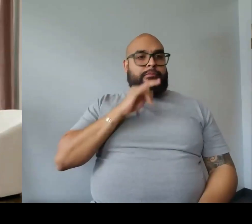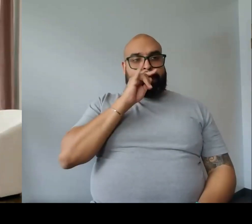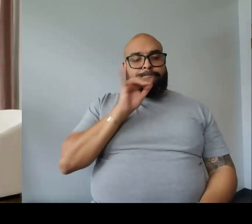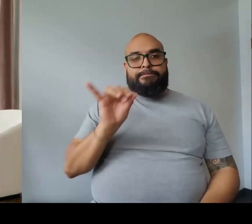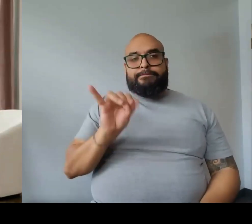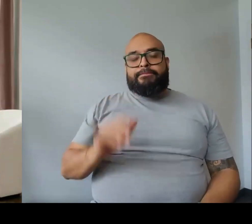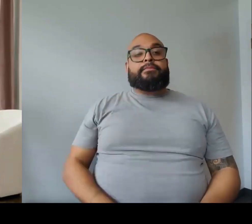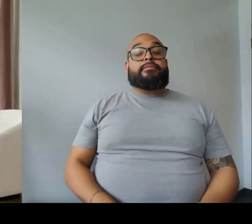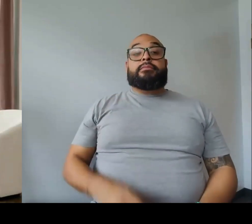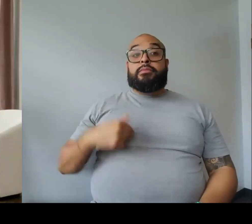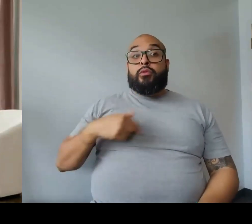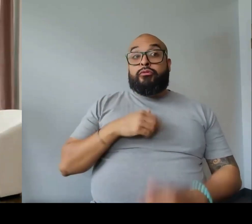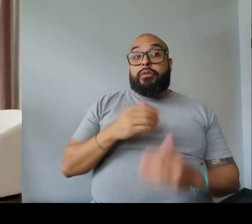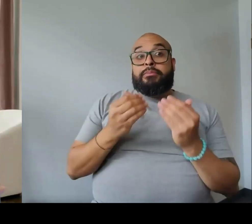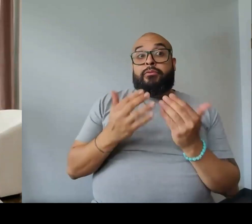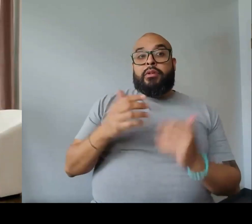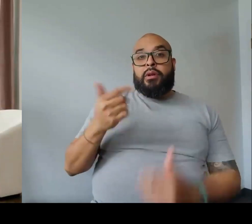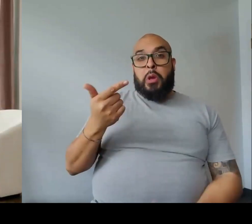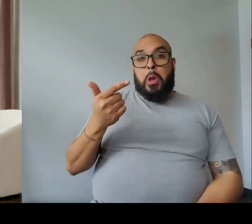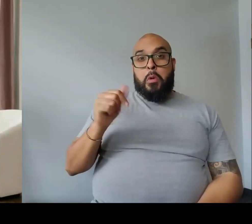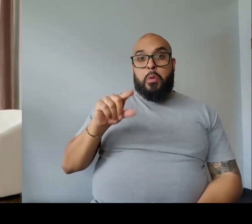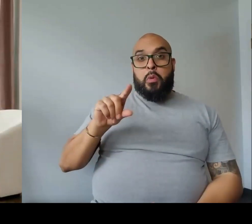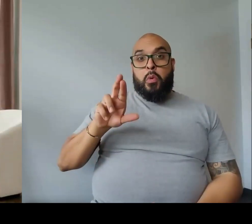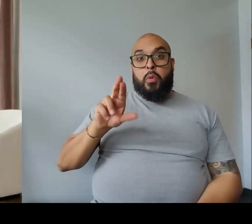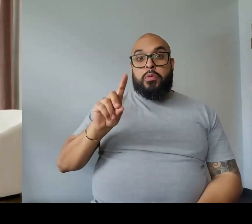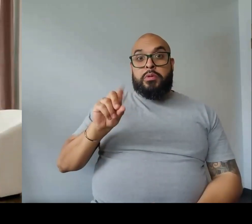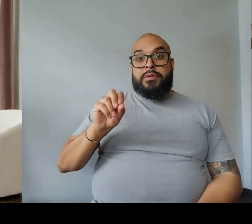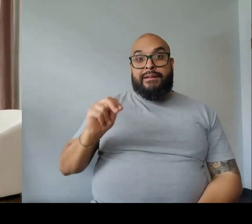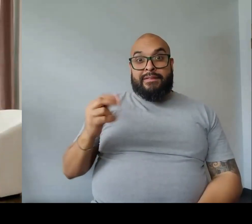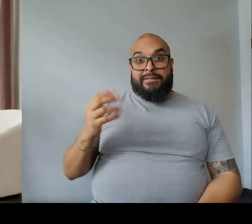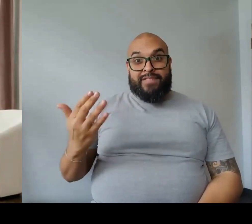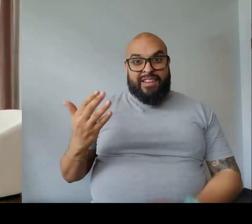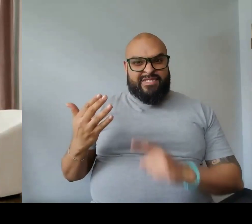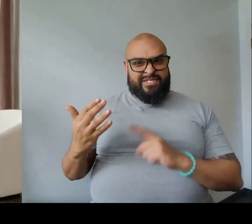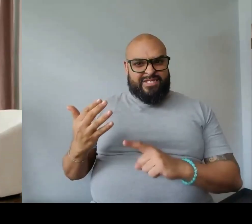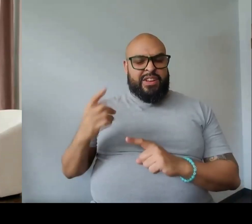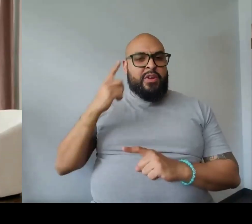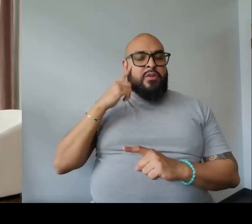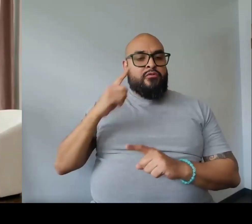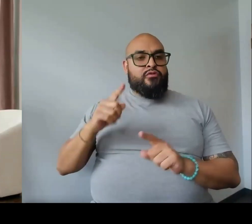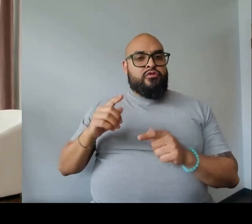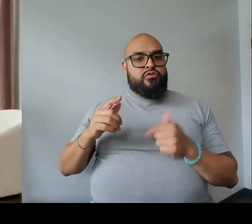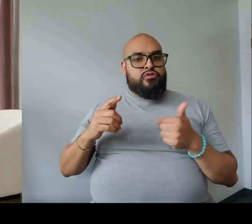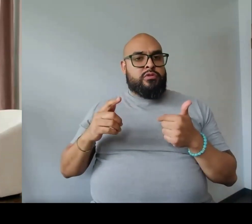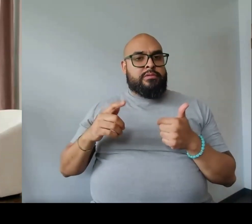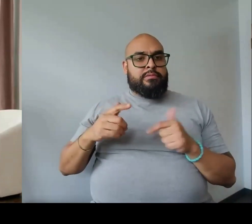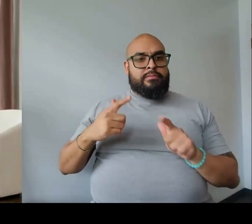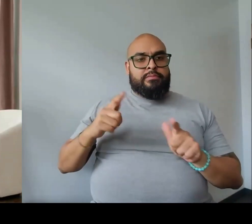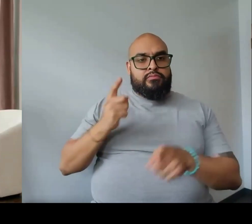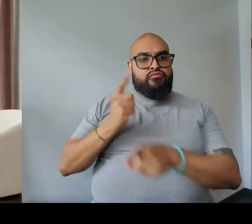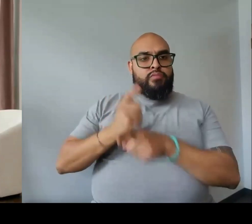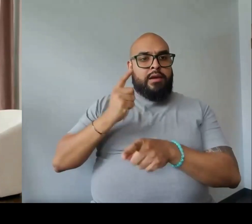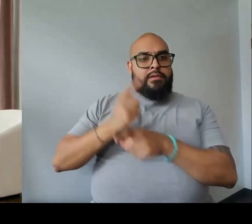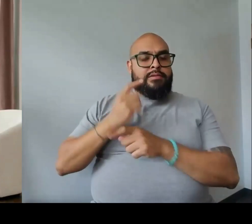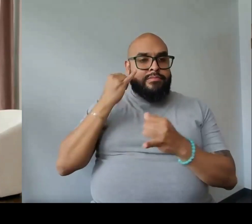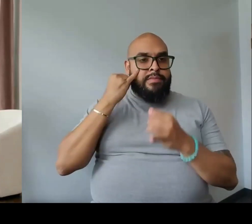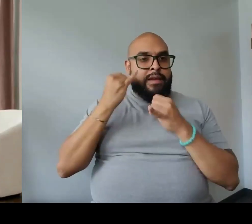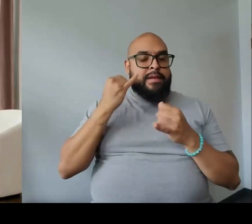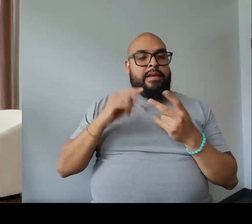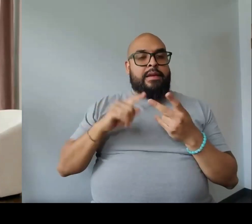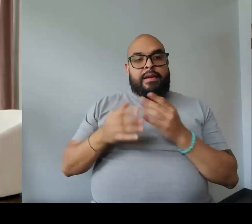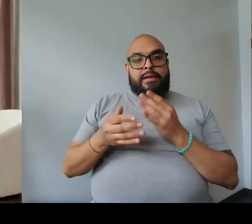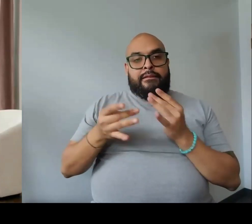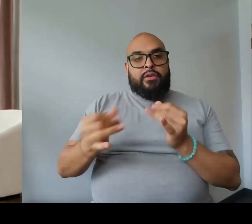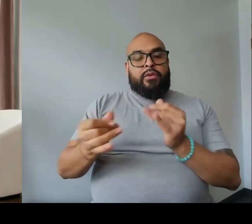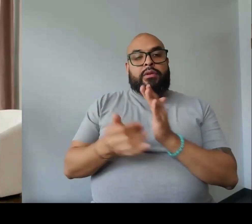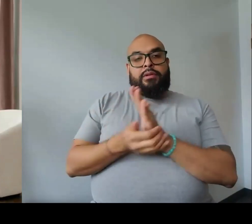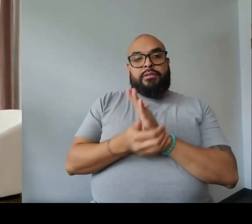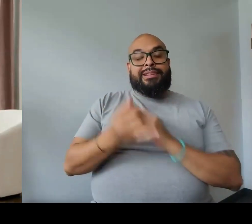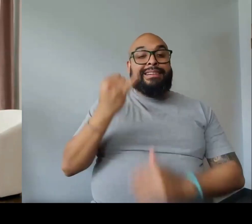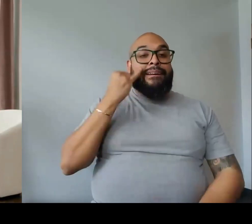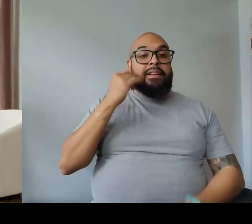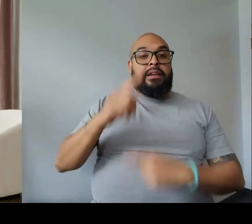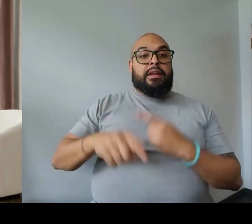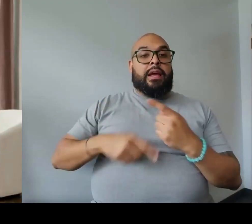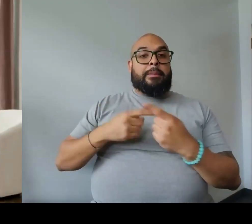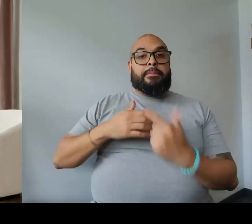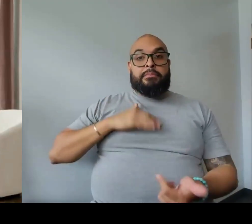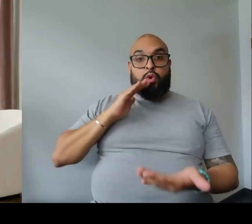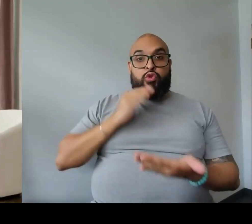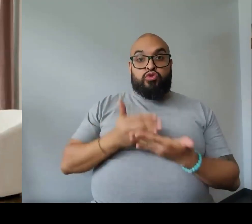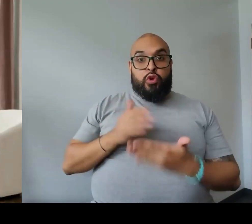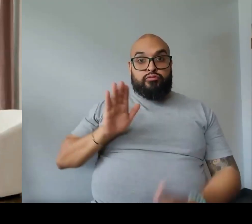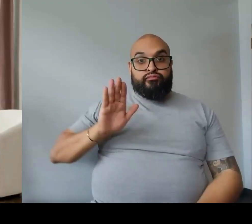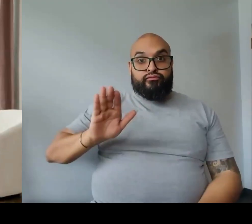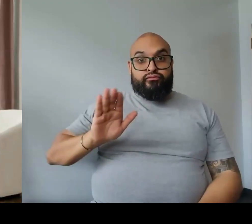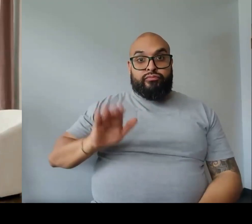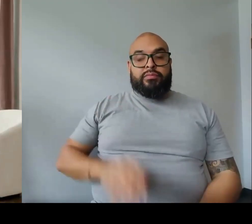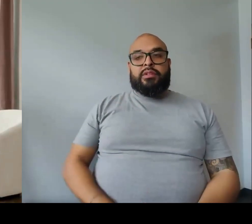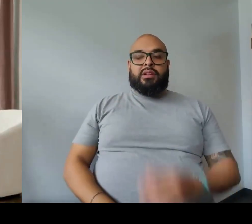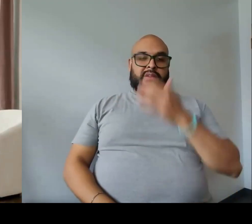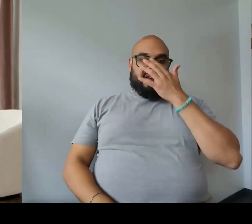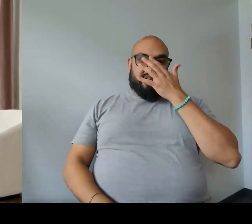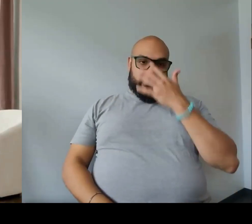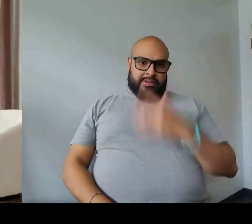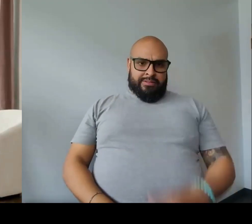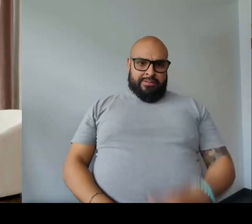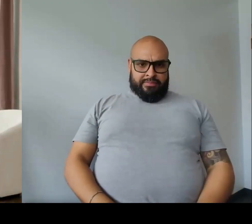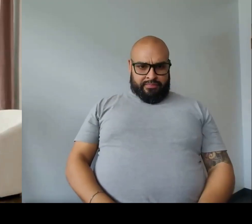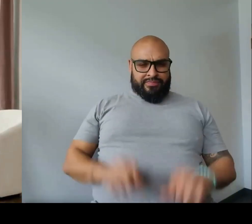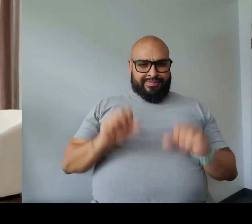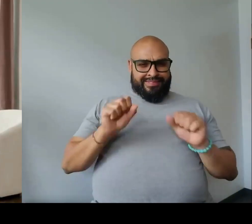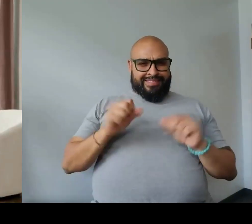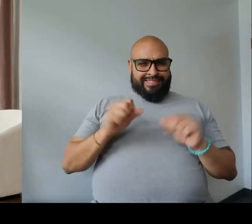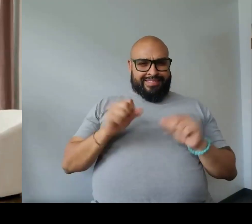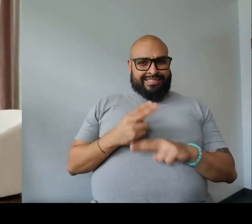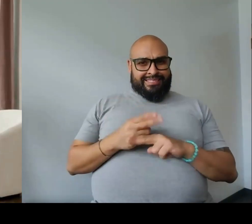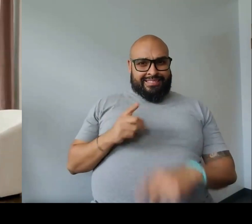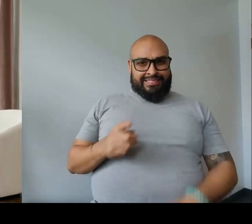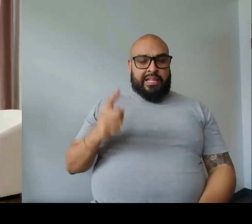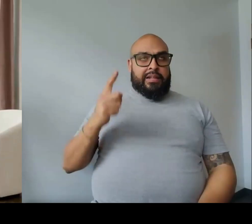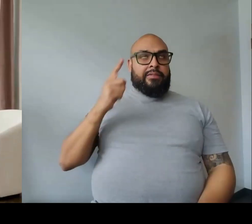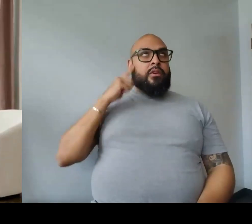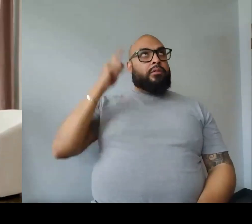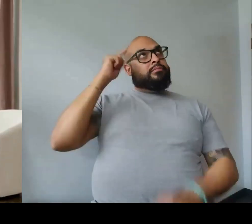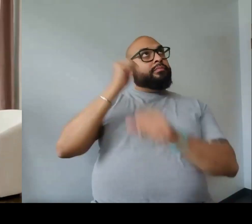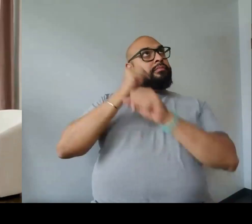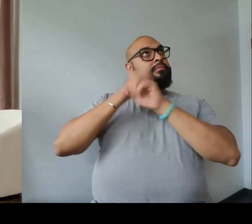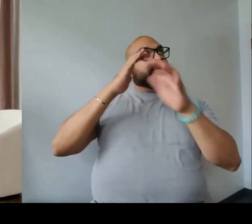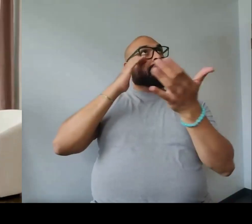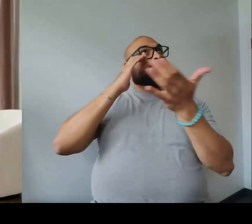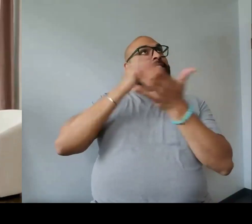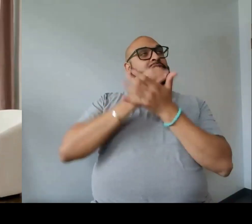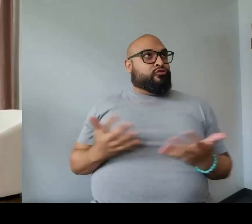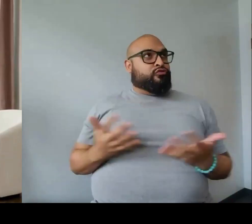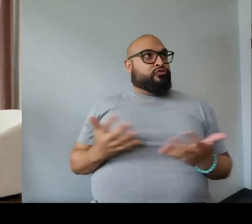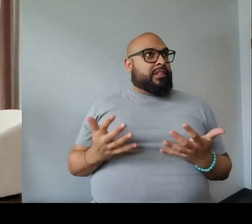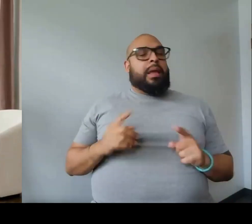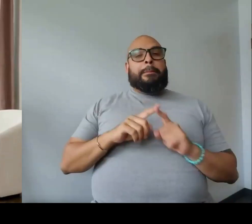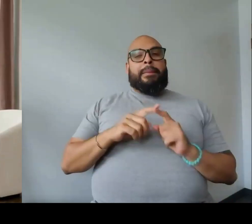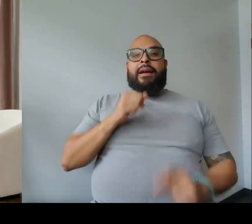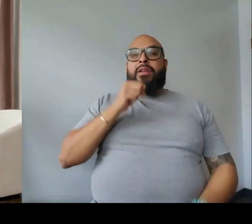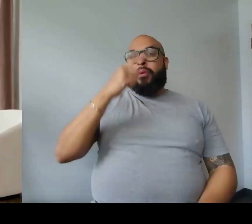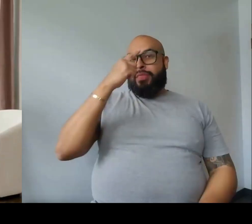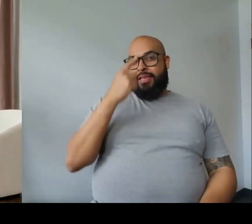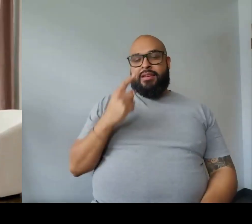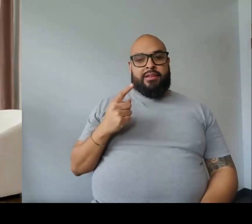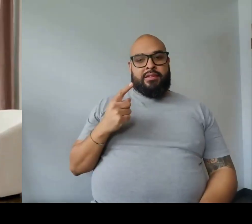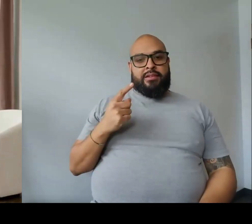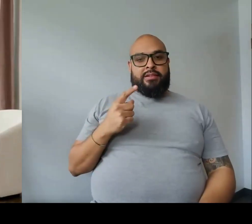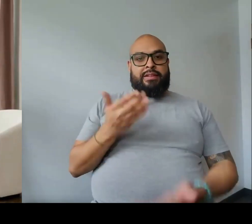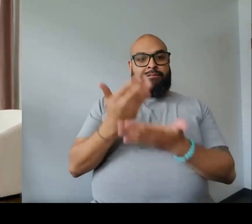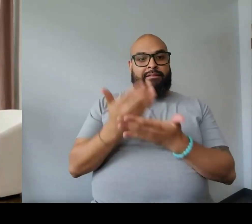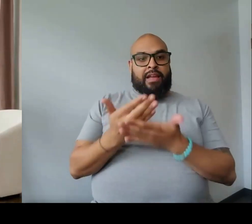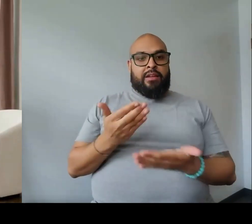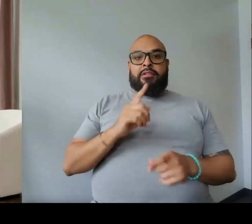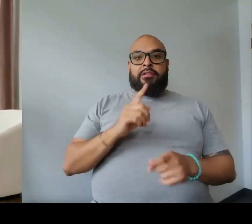We also gave the Gort 5 to try to get rate and accuracy ideas and fluency ideas about how my daughter and how, all it, you could use this to try to get an idea of a picture, but I don't think, it's valid to really report a fluency rate.